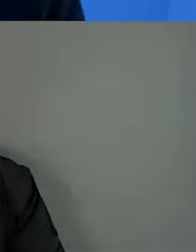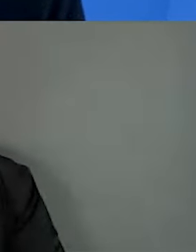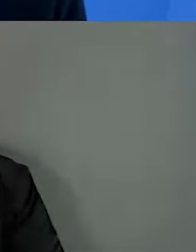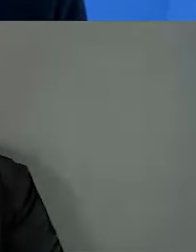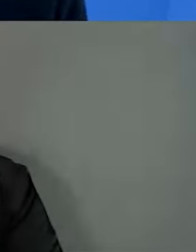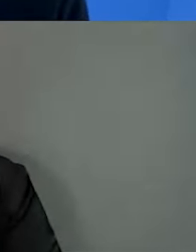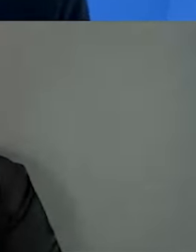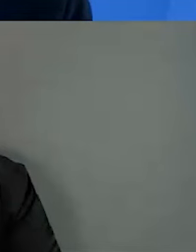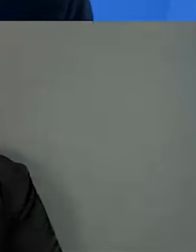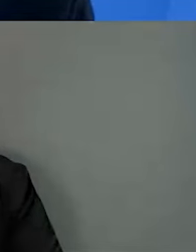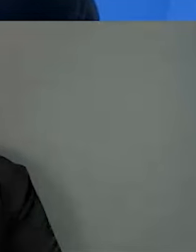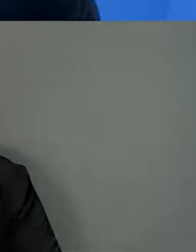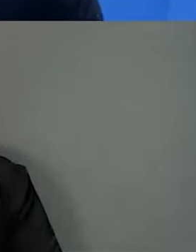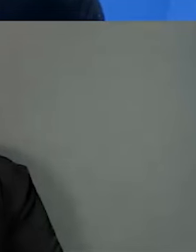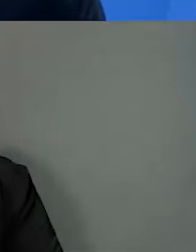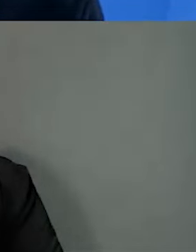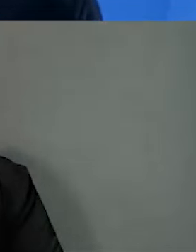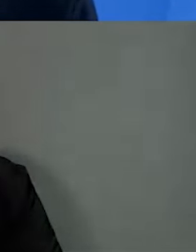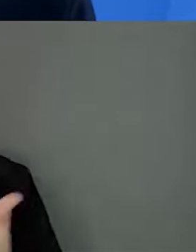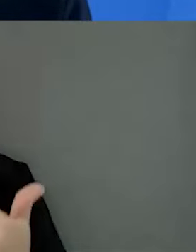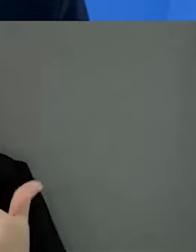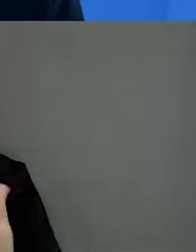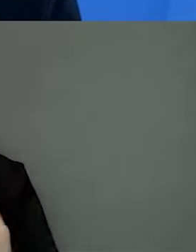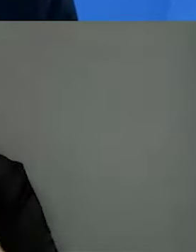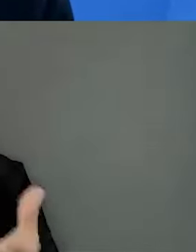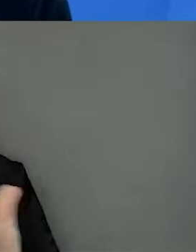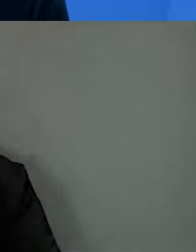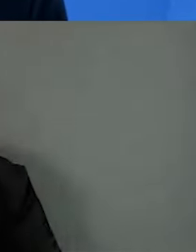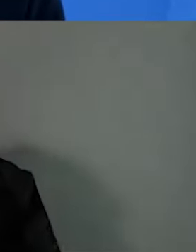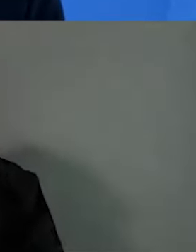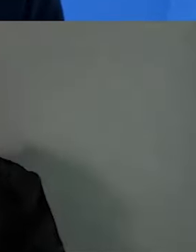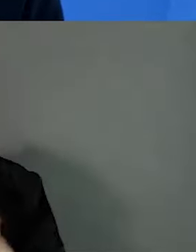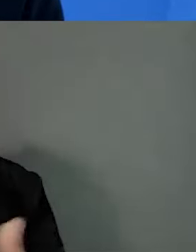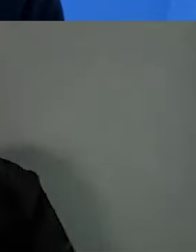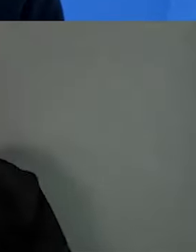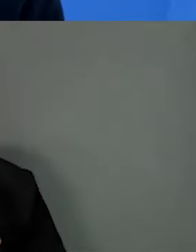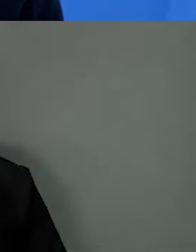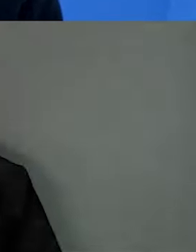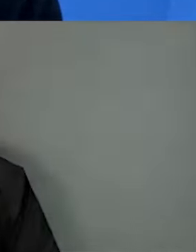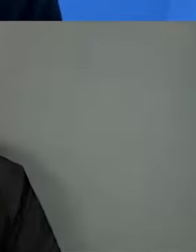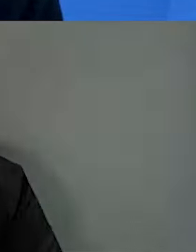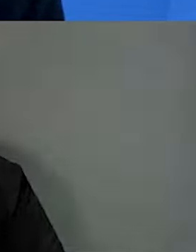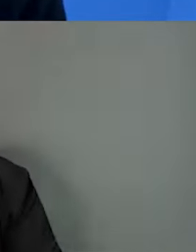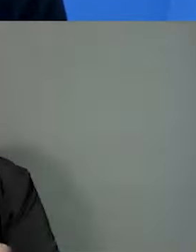I want to thank you all very much for participating and enjoy the rest of your day. Thanks everyone.